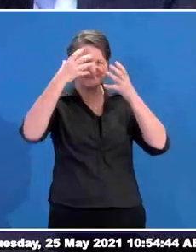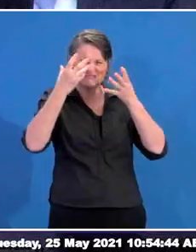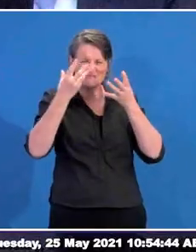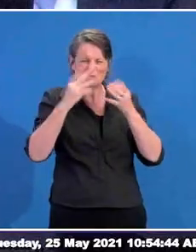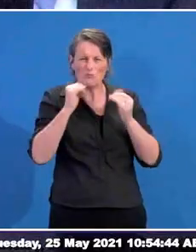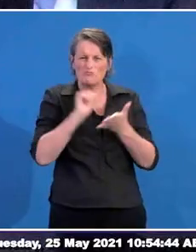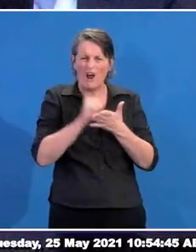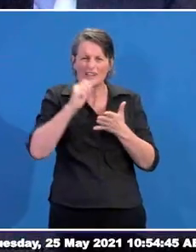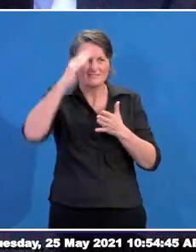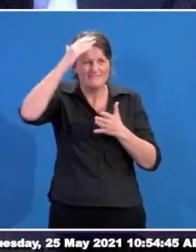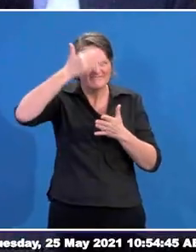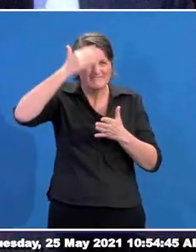or forehead, rather.